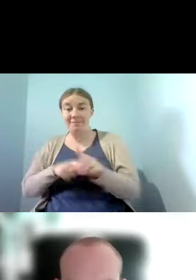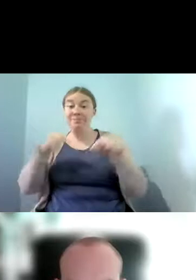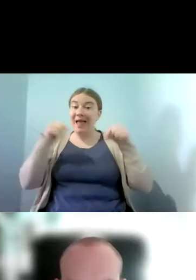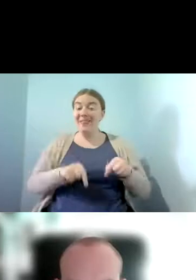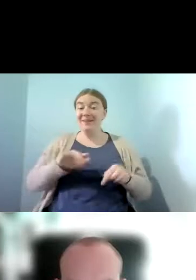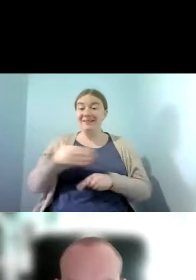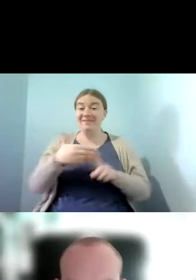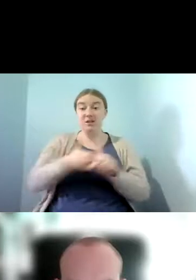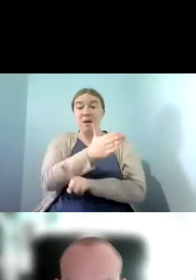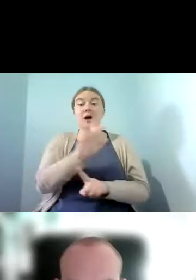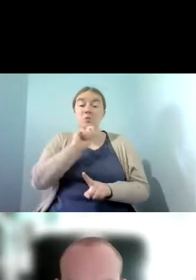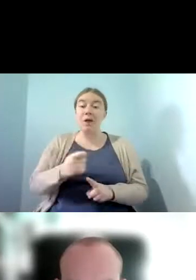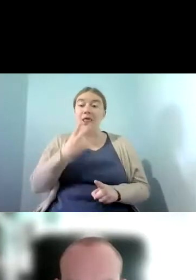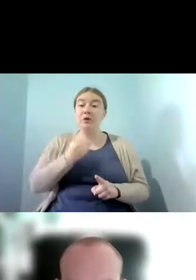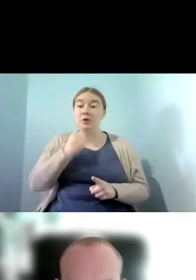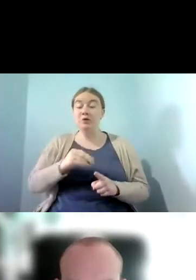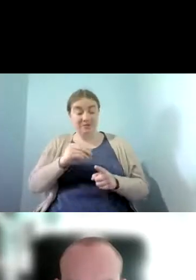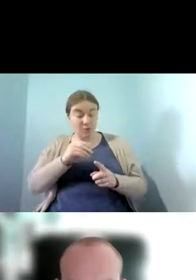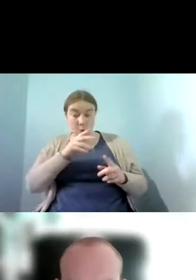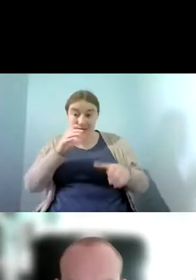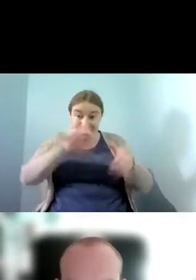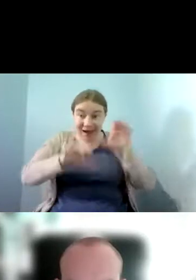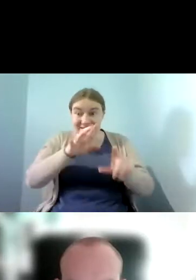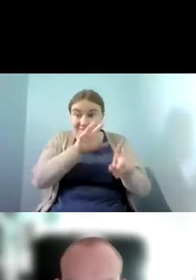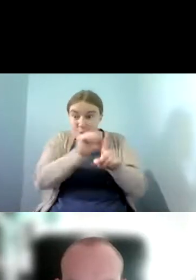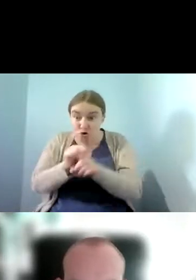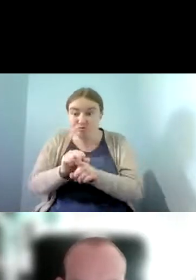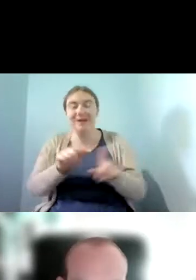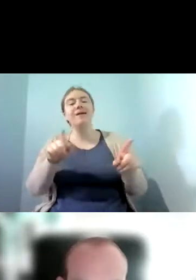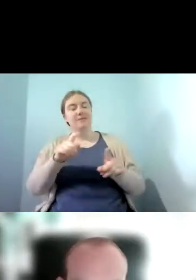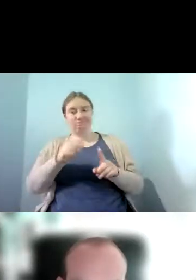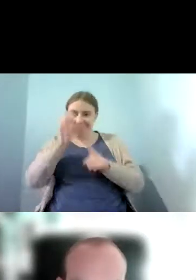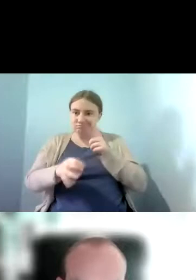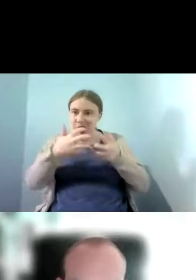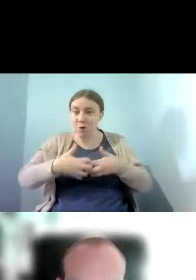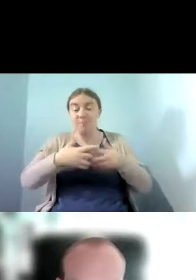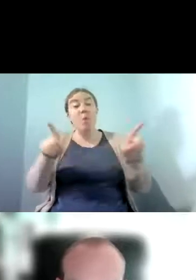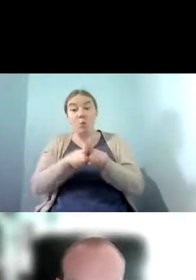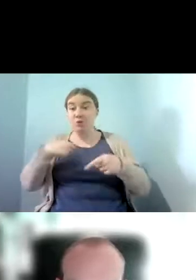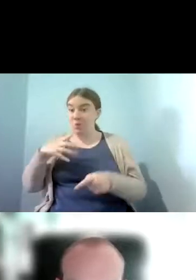scientific monitoring with specialist film equipment but we are also looking forward to welcoming visitors and we are going to